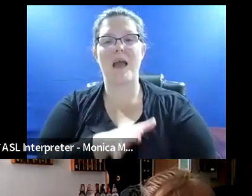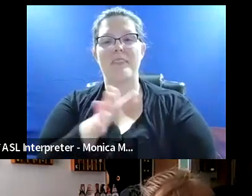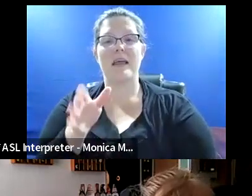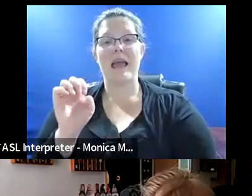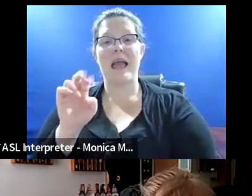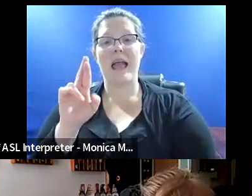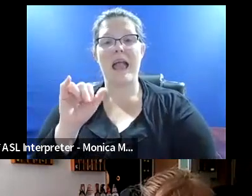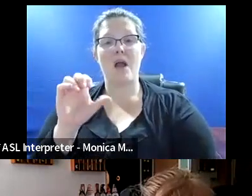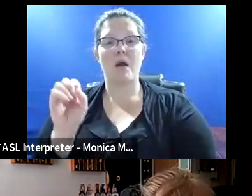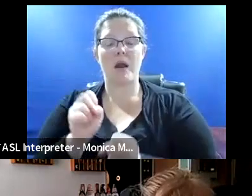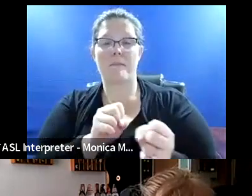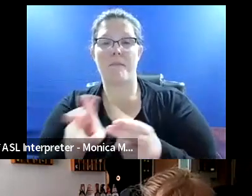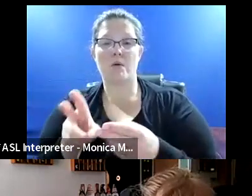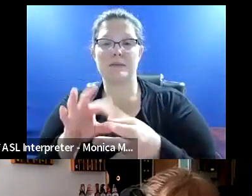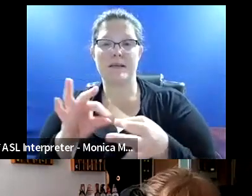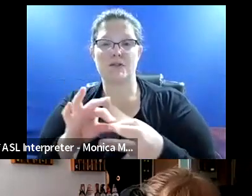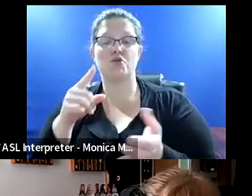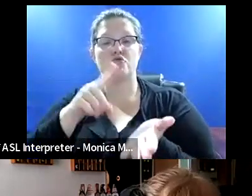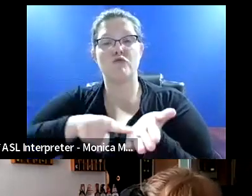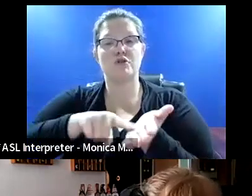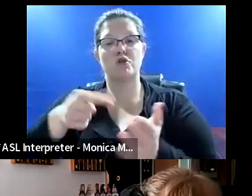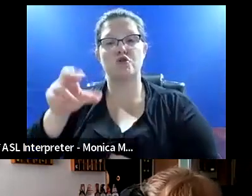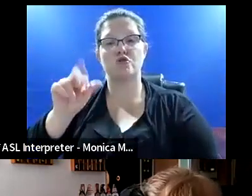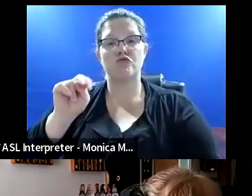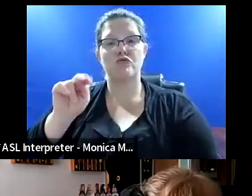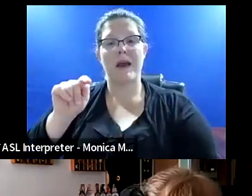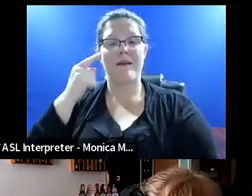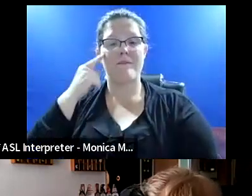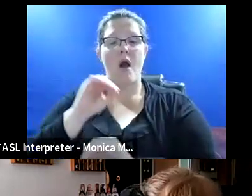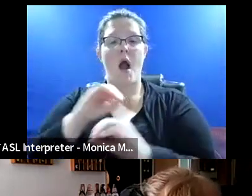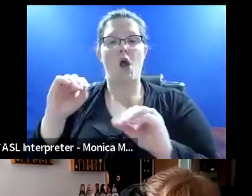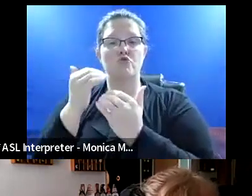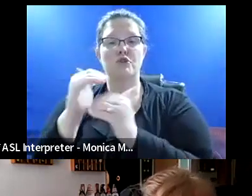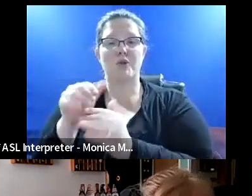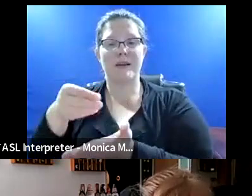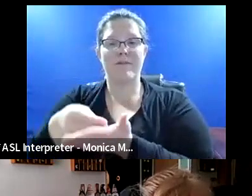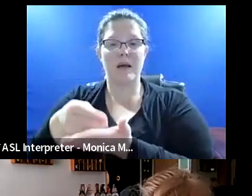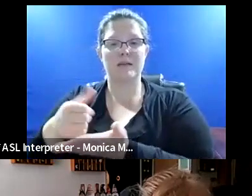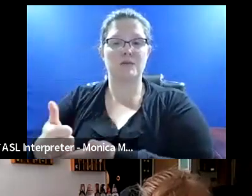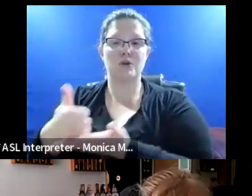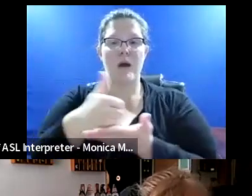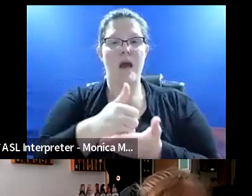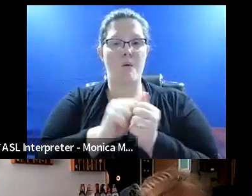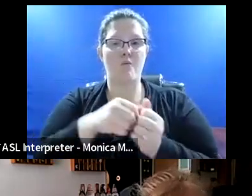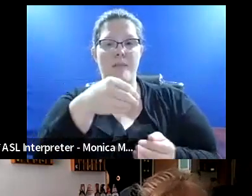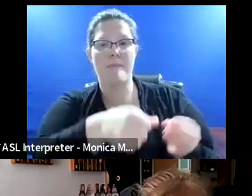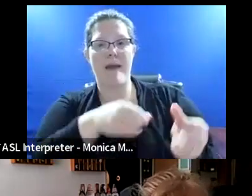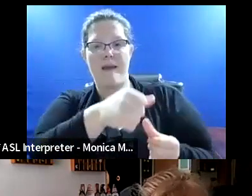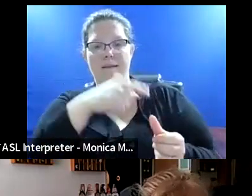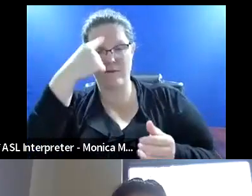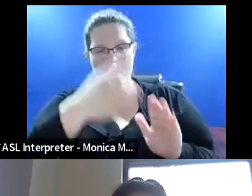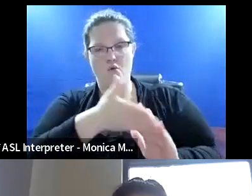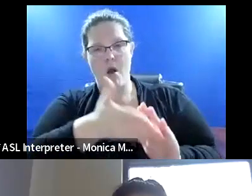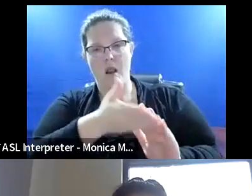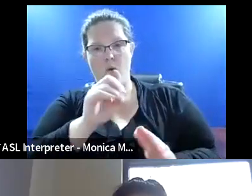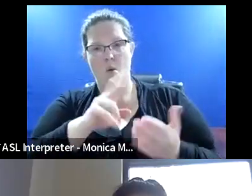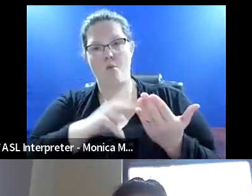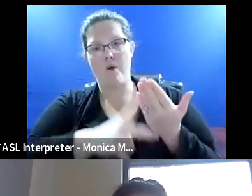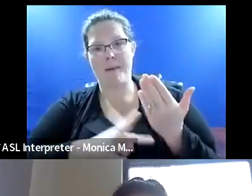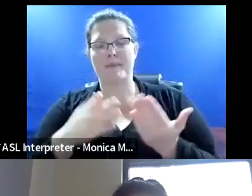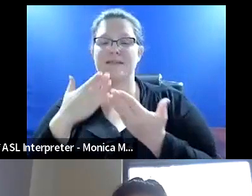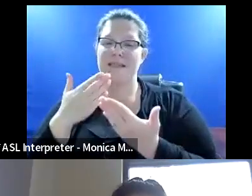YES.